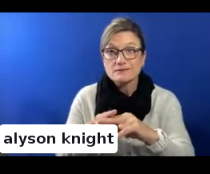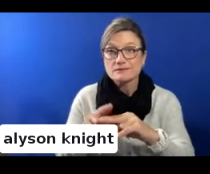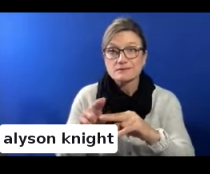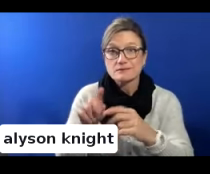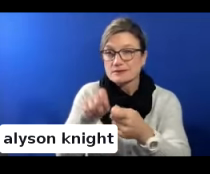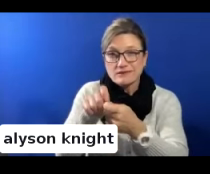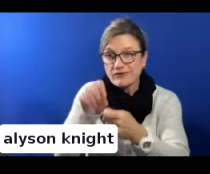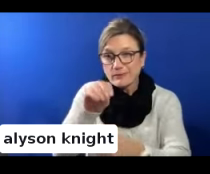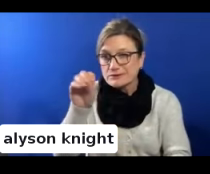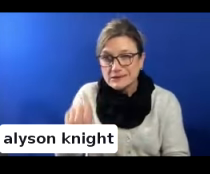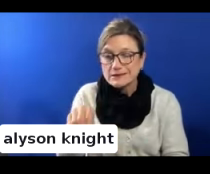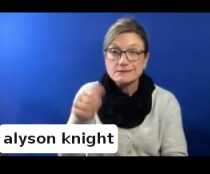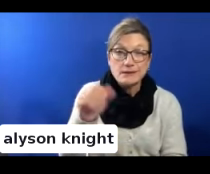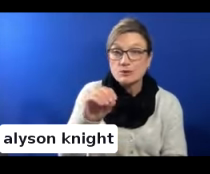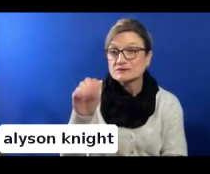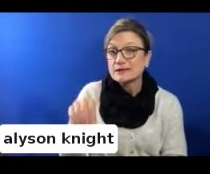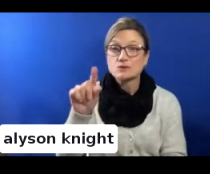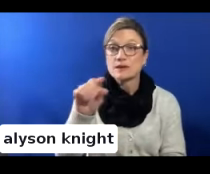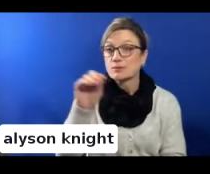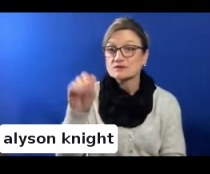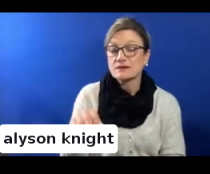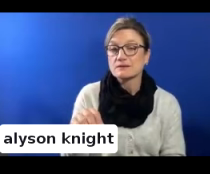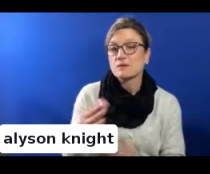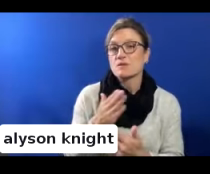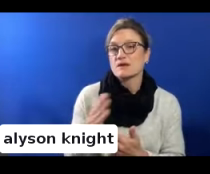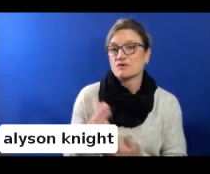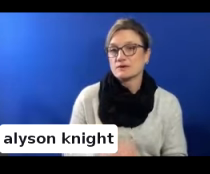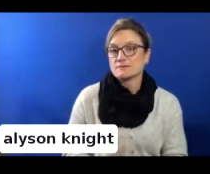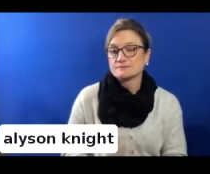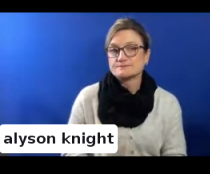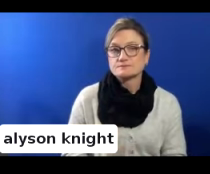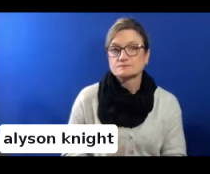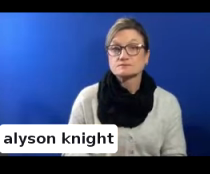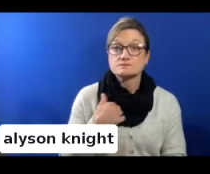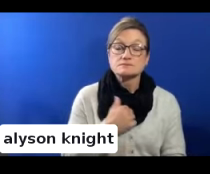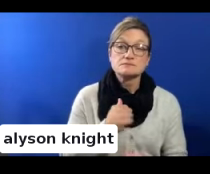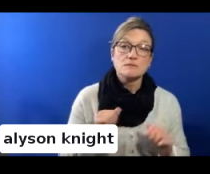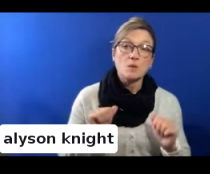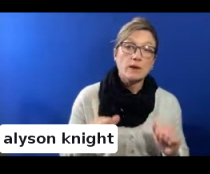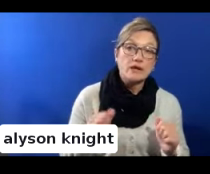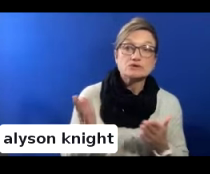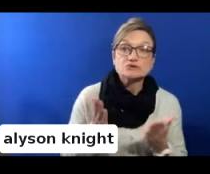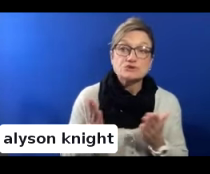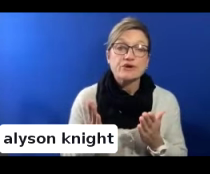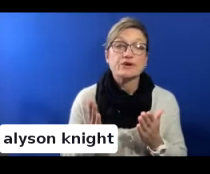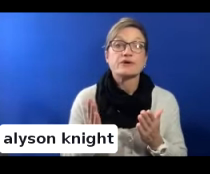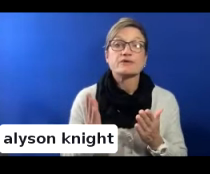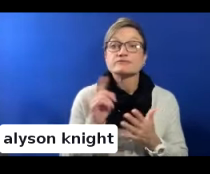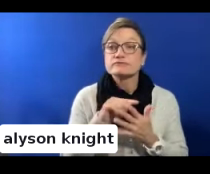10%, 20%, it could be whatever it is. We were able to serve X more number of clients than